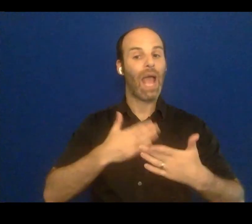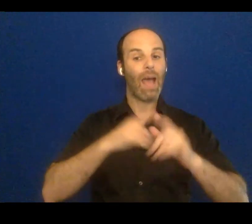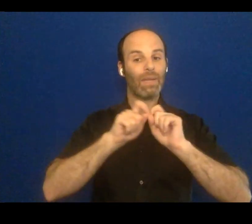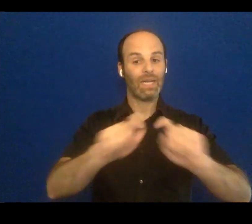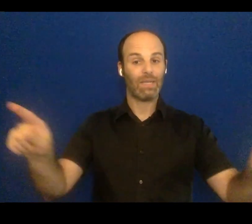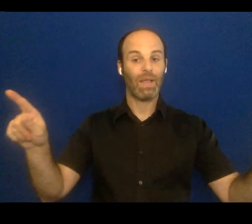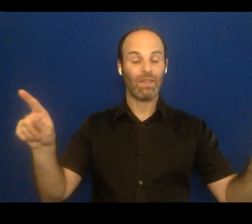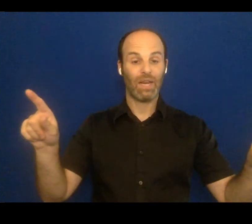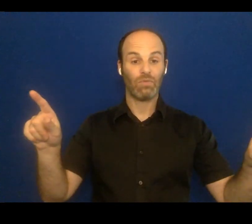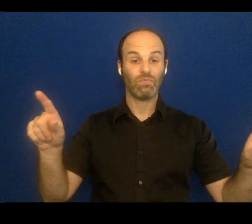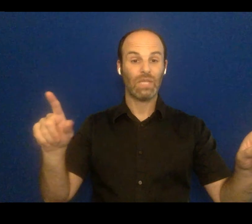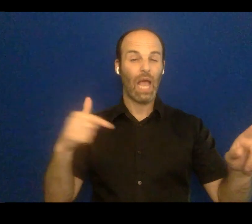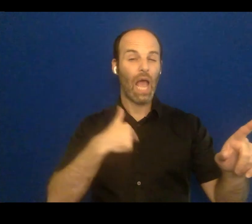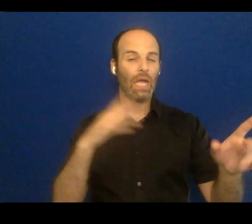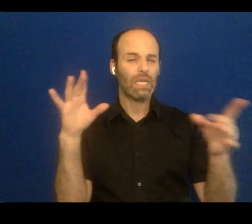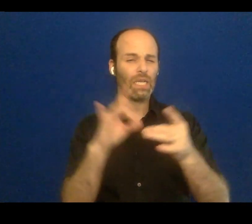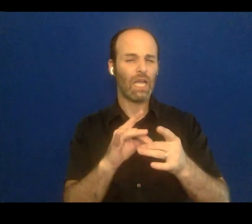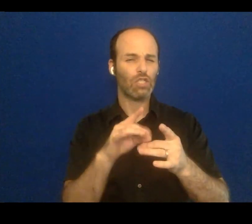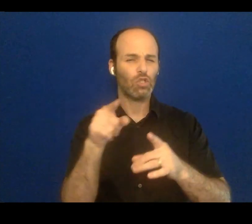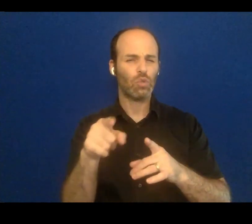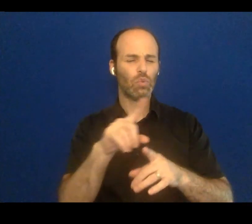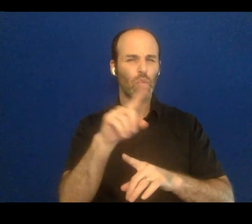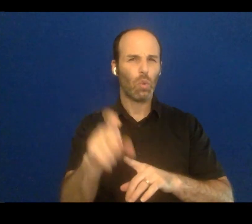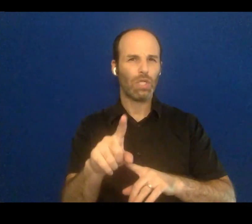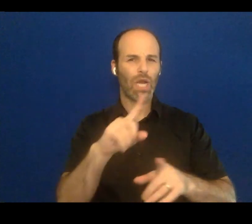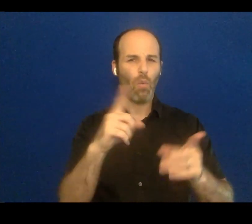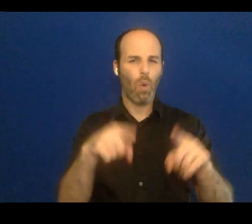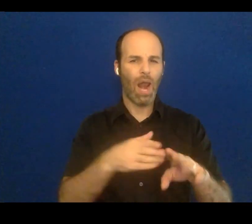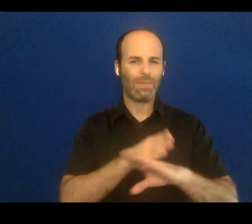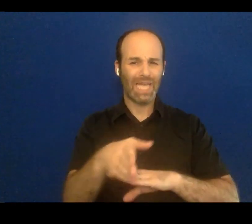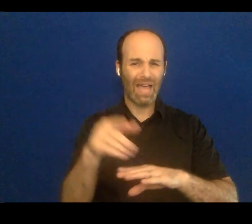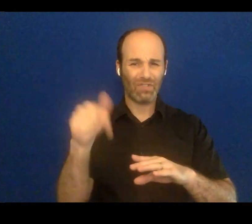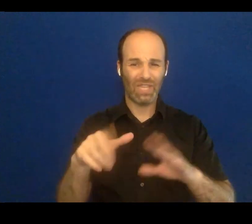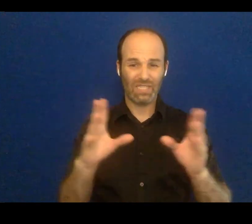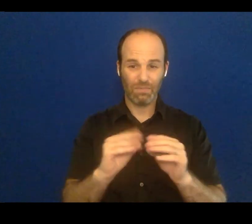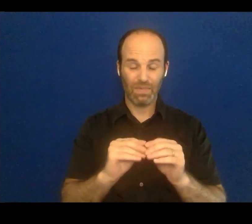REGARDING, I'M NOT SURE ABOUT WHAT HAPPENS AFTER THIS, WE'LL